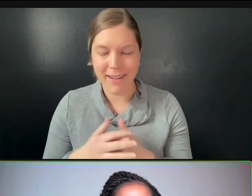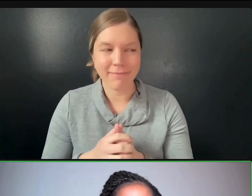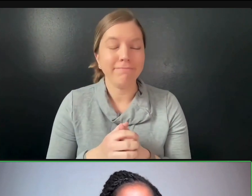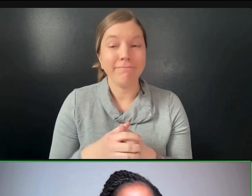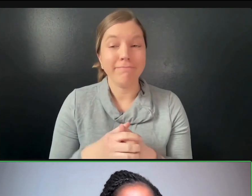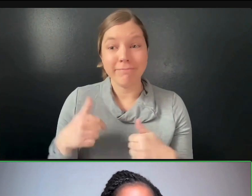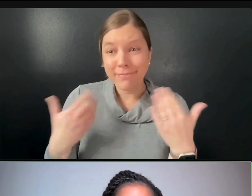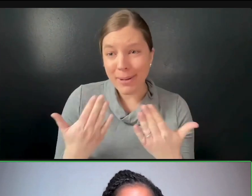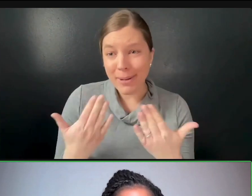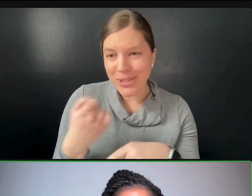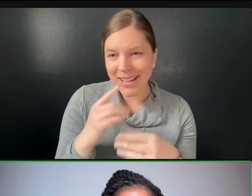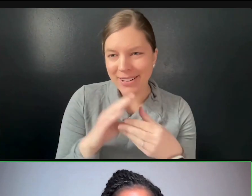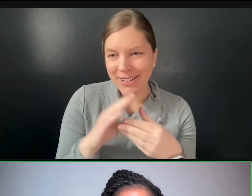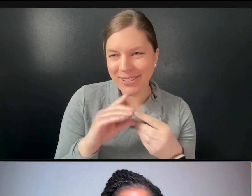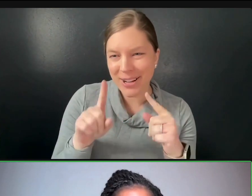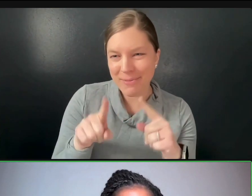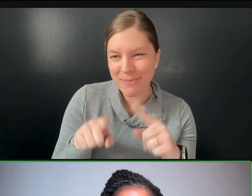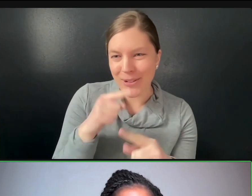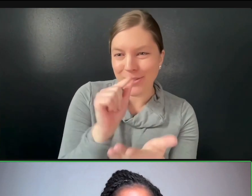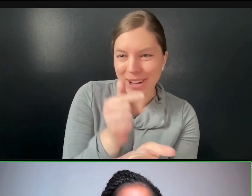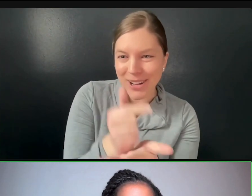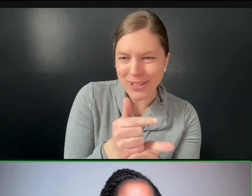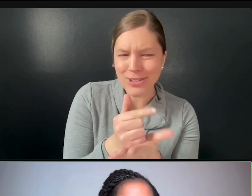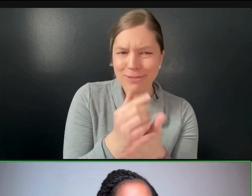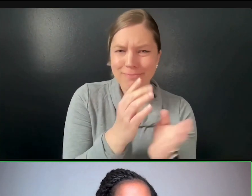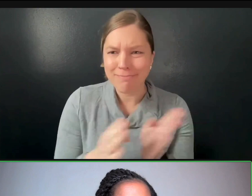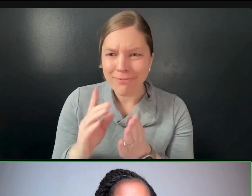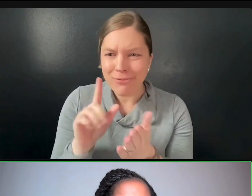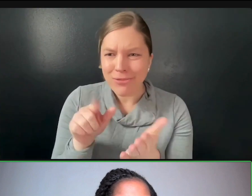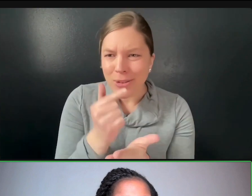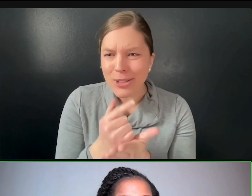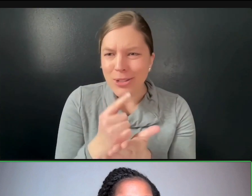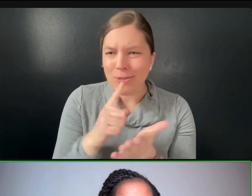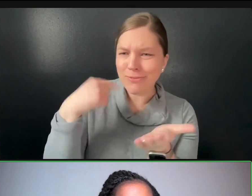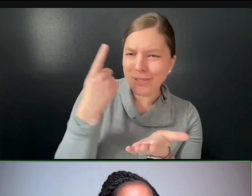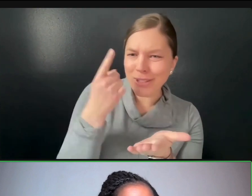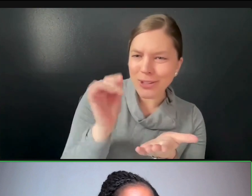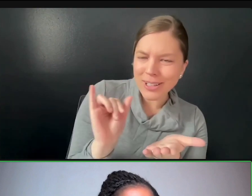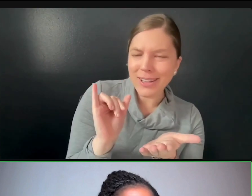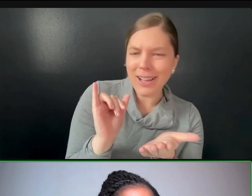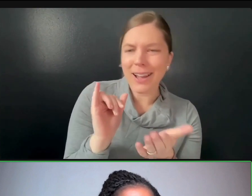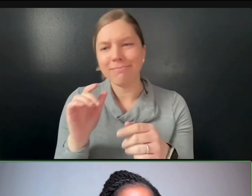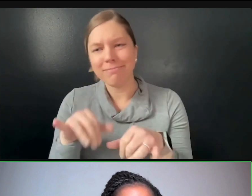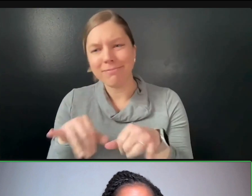with a dark gray background. I'm here today to discuss graduation